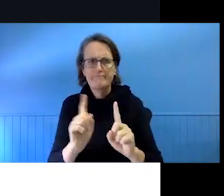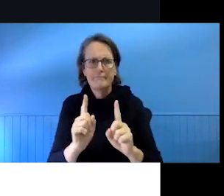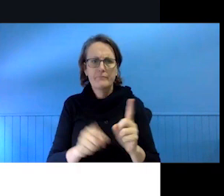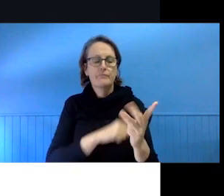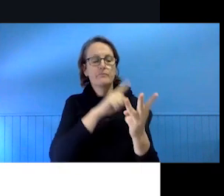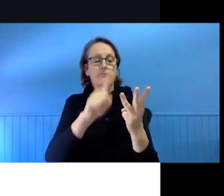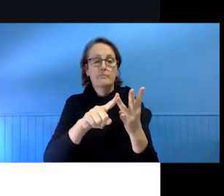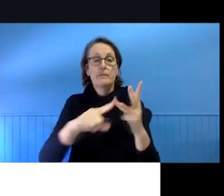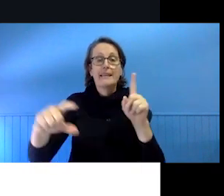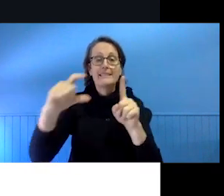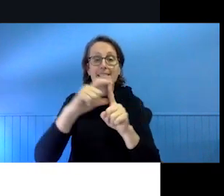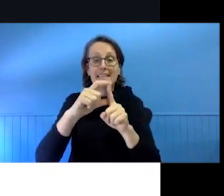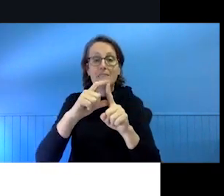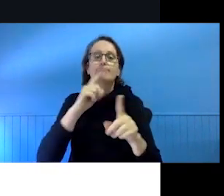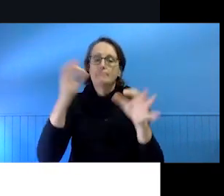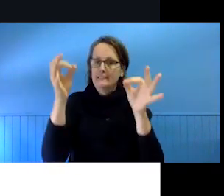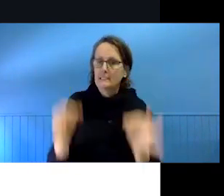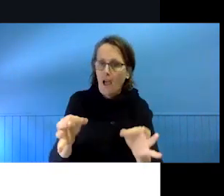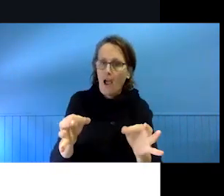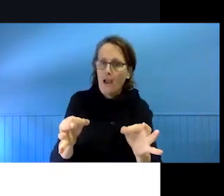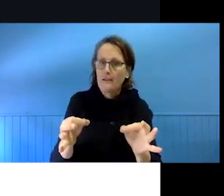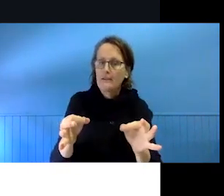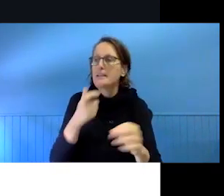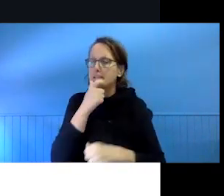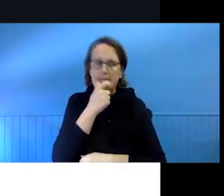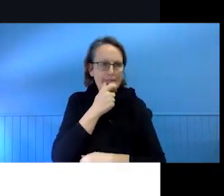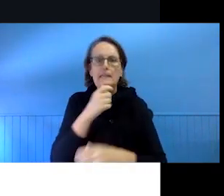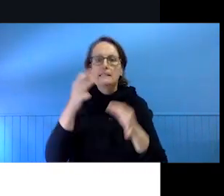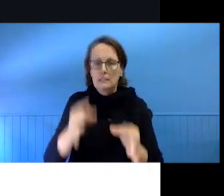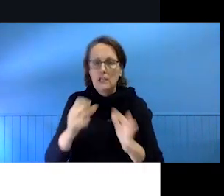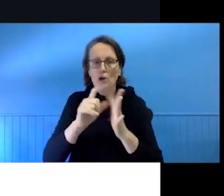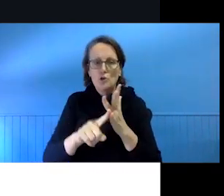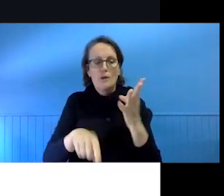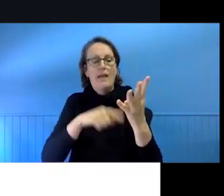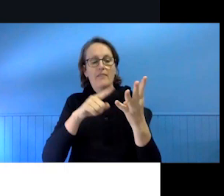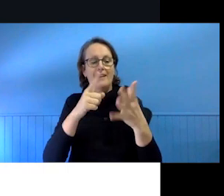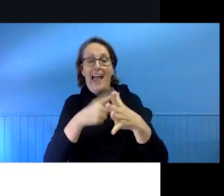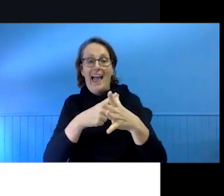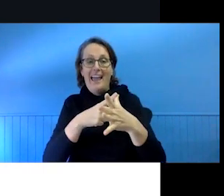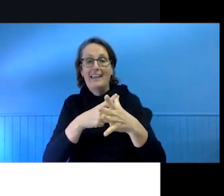We move onto deciding what you're going to do, and then finally, to act. And it's a loop because you'll